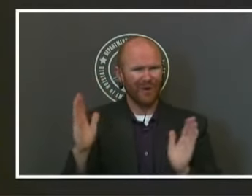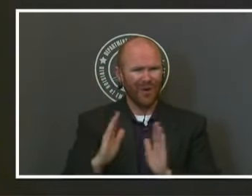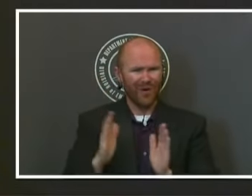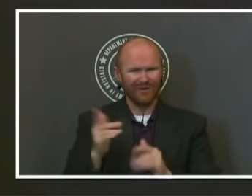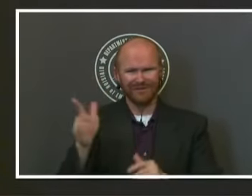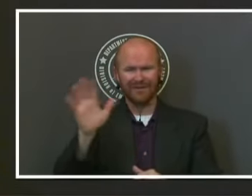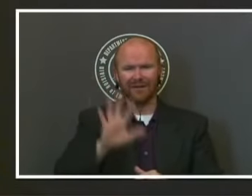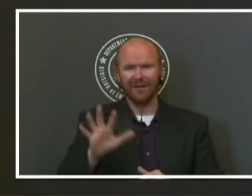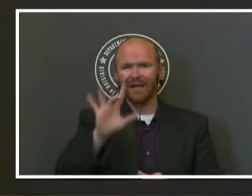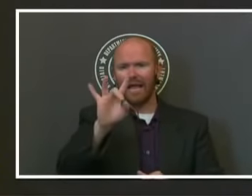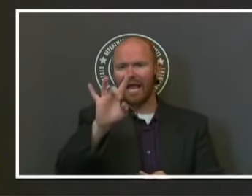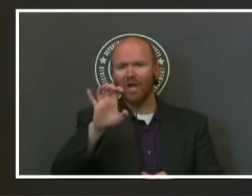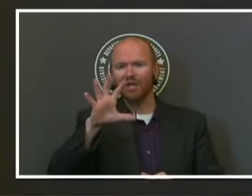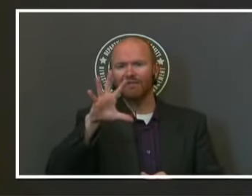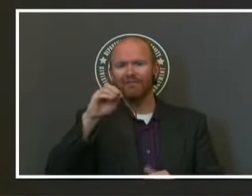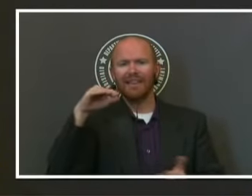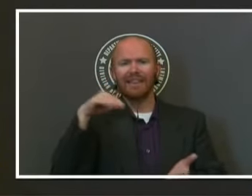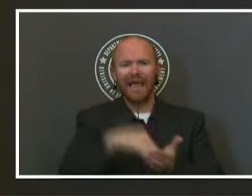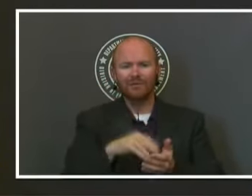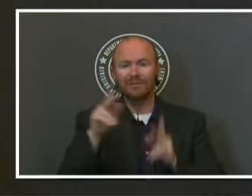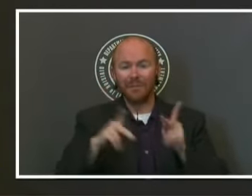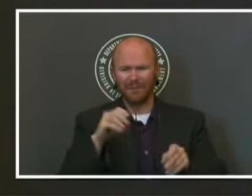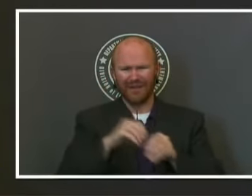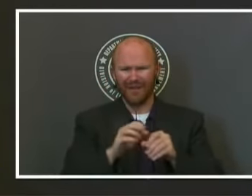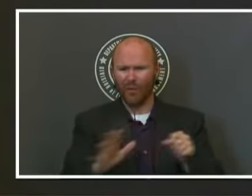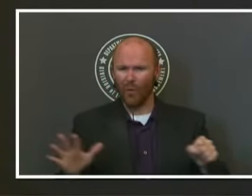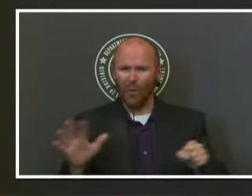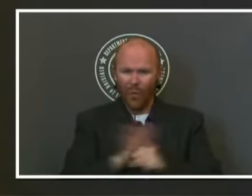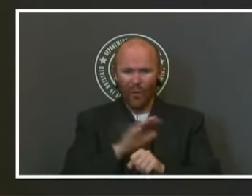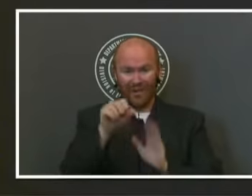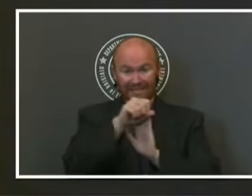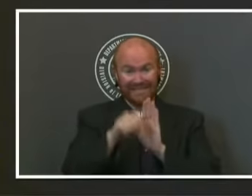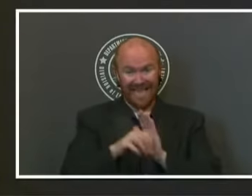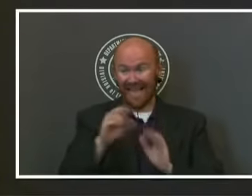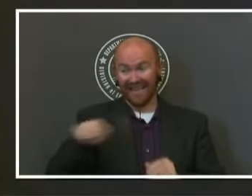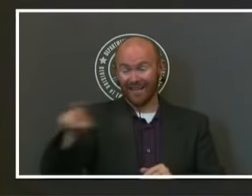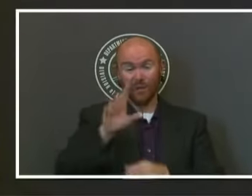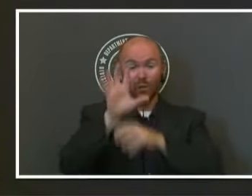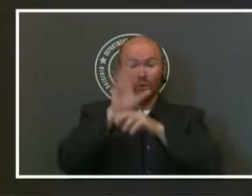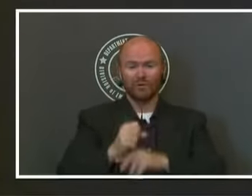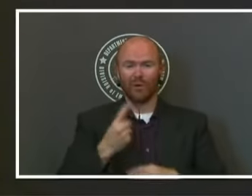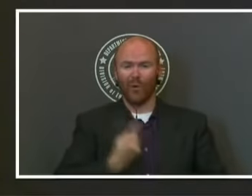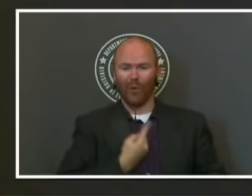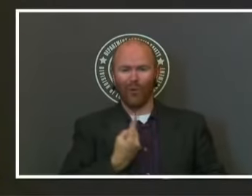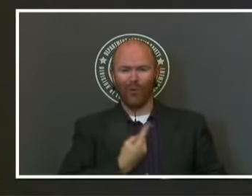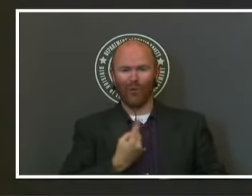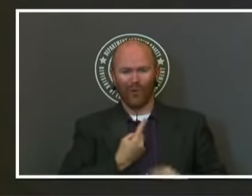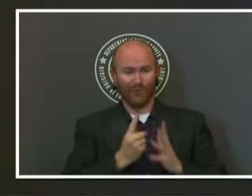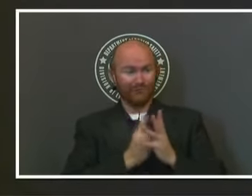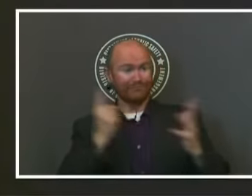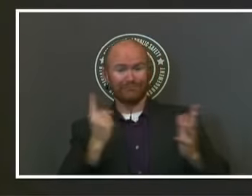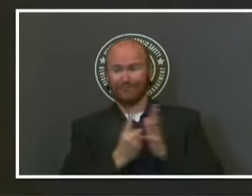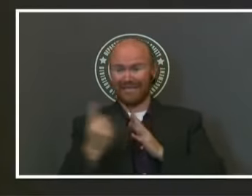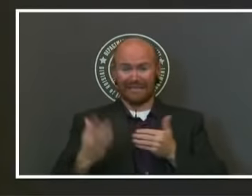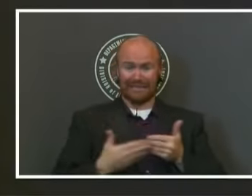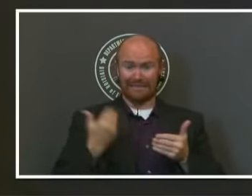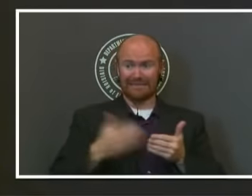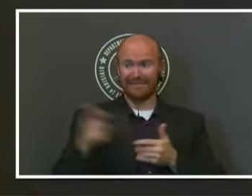people in the whole state and social distancing is a norm for them there so again we learn